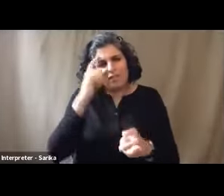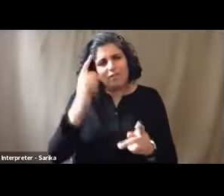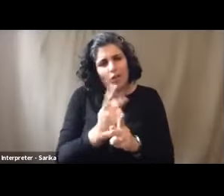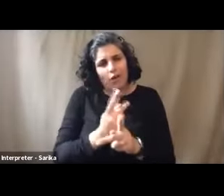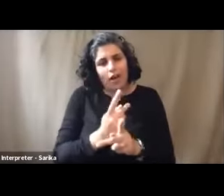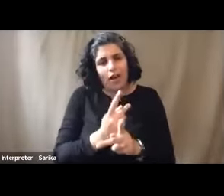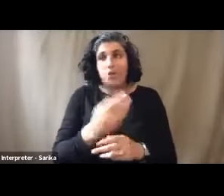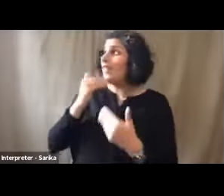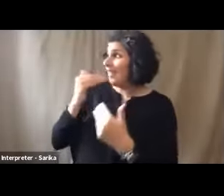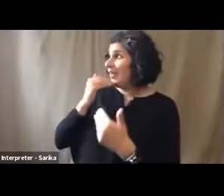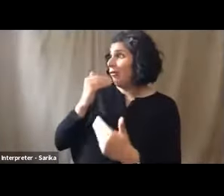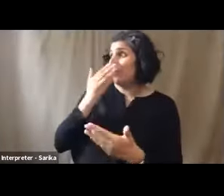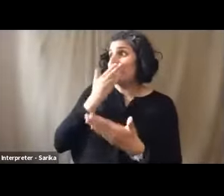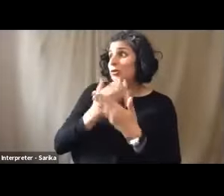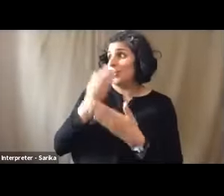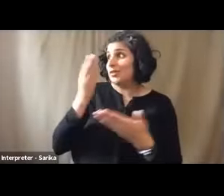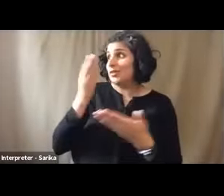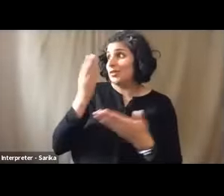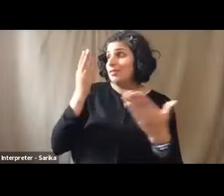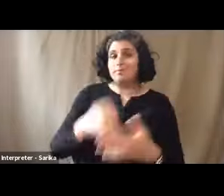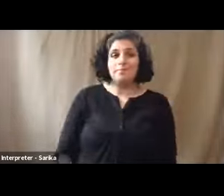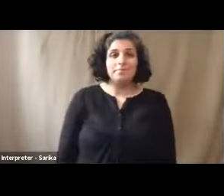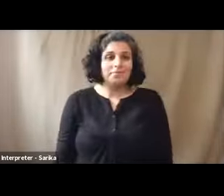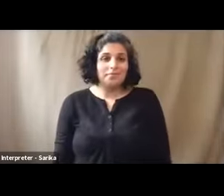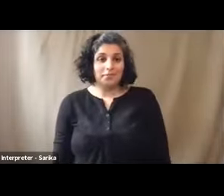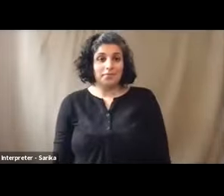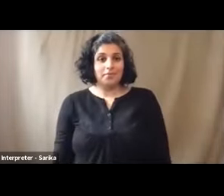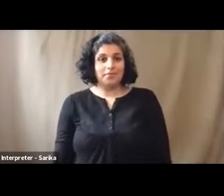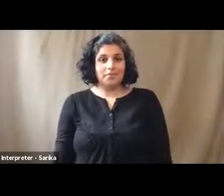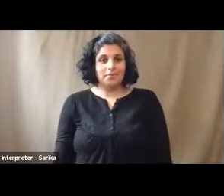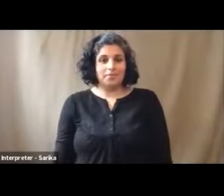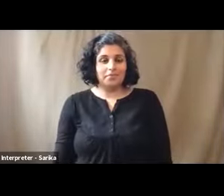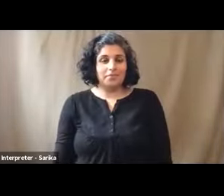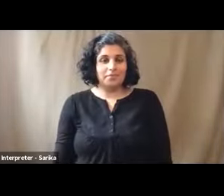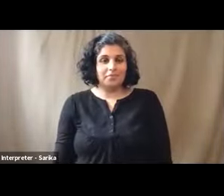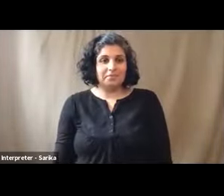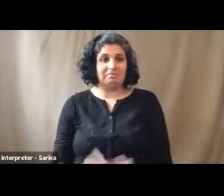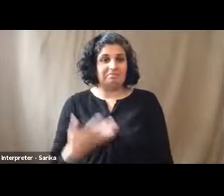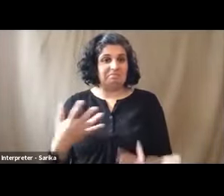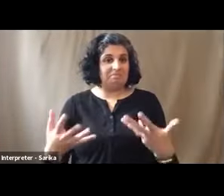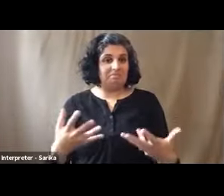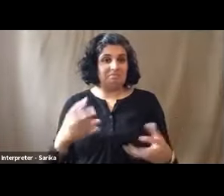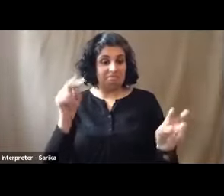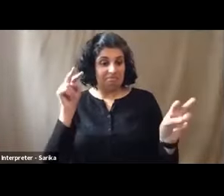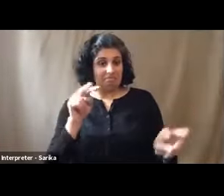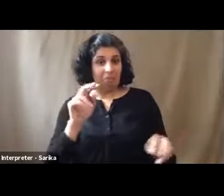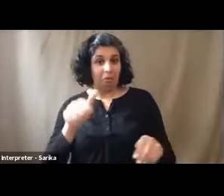Okay, maybe we can look at other questions too.